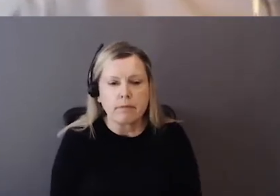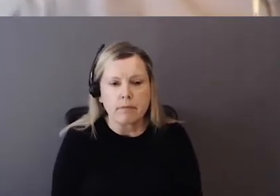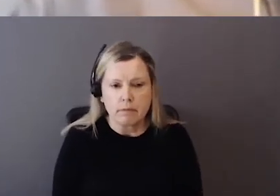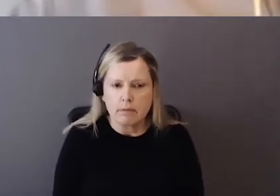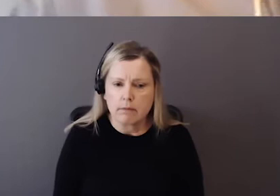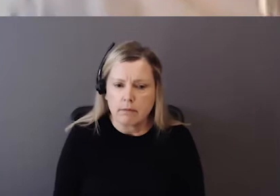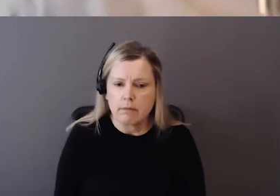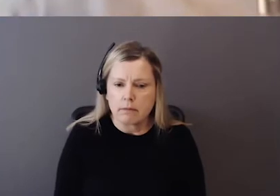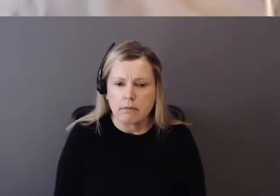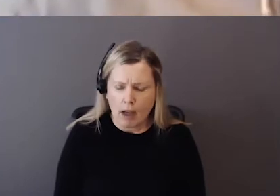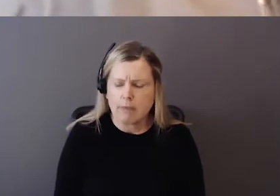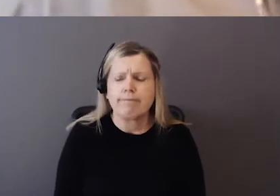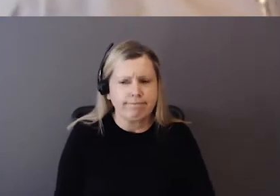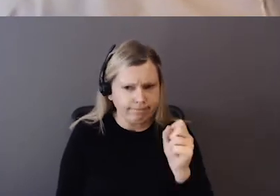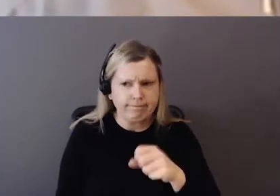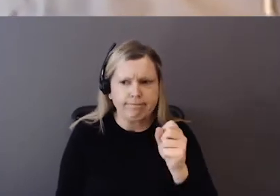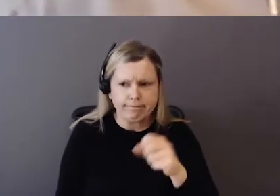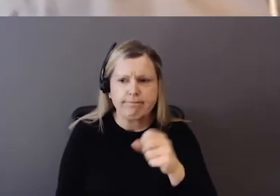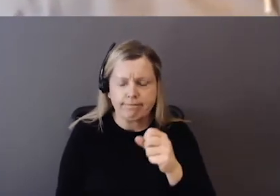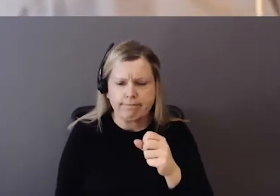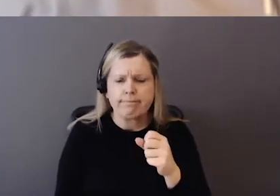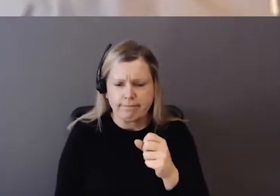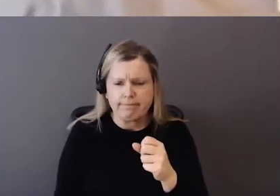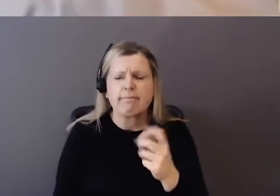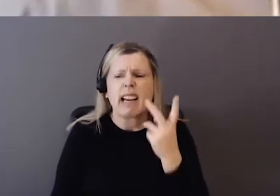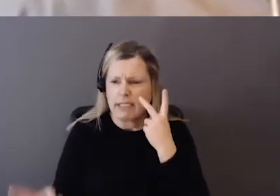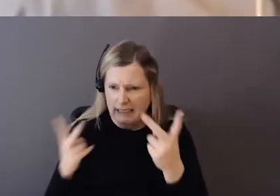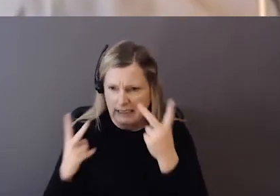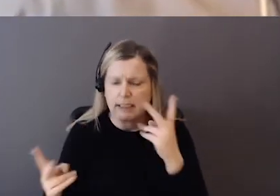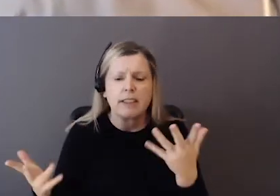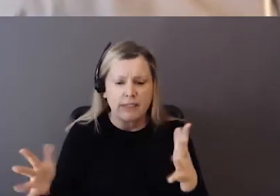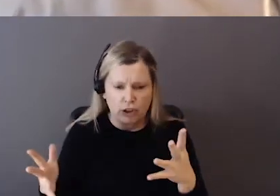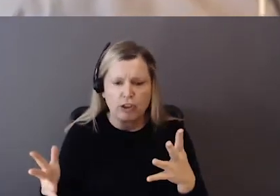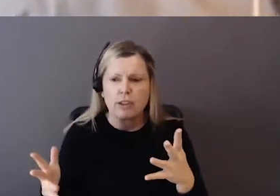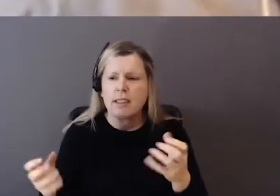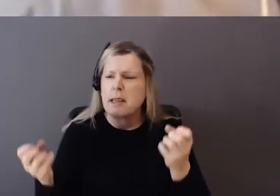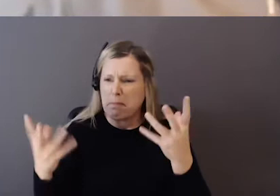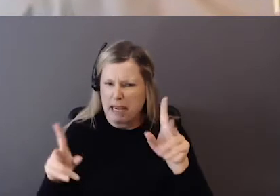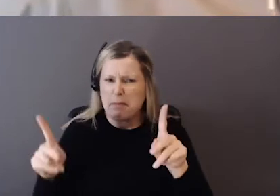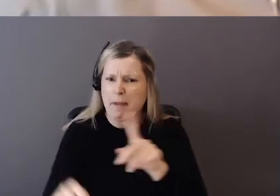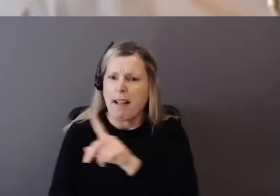You know, to me it's so familiar. I mean most of the folks I've talked to really